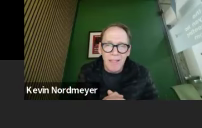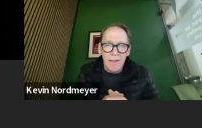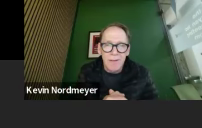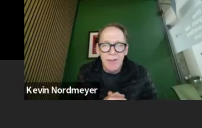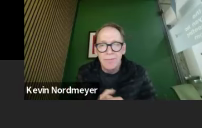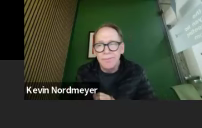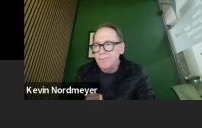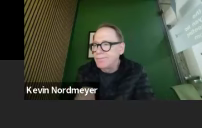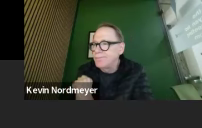Next slide, Jason.